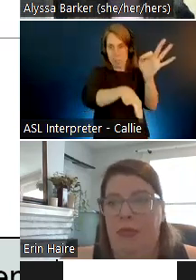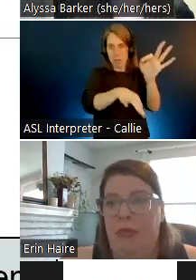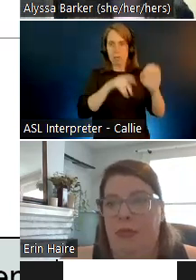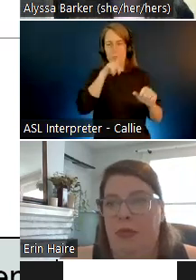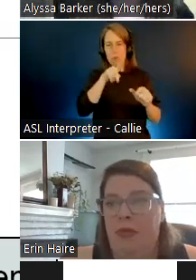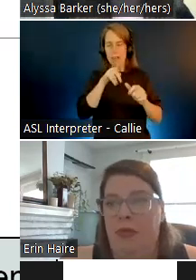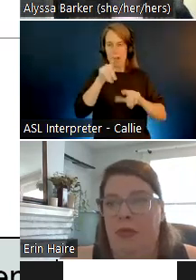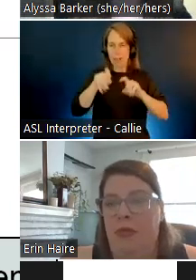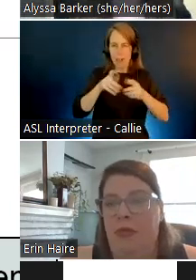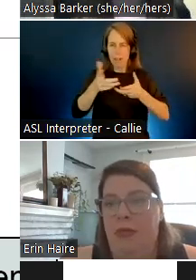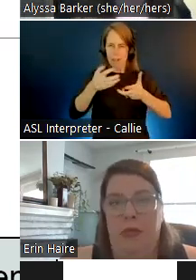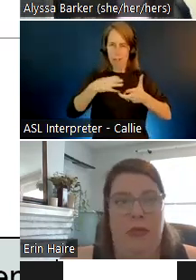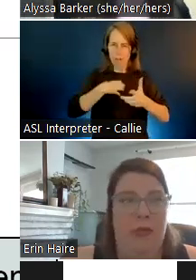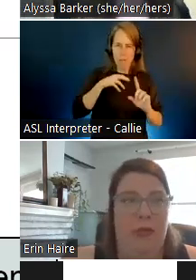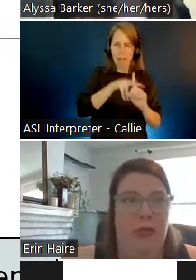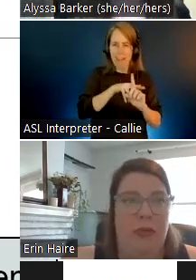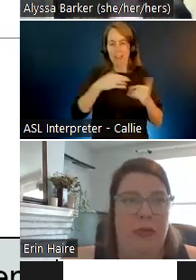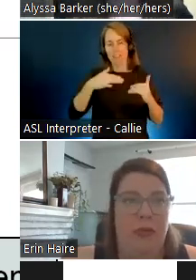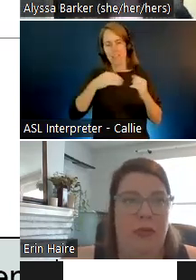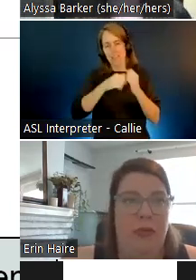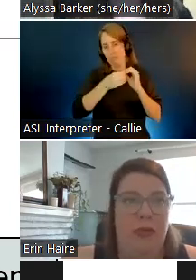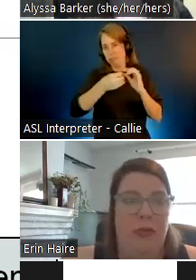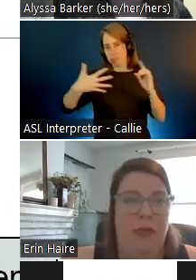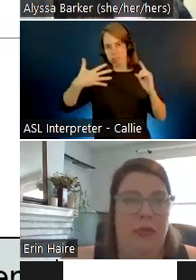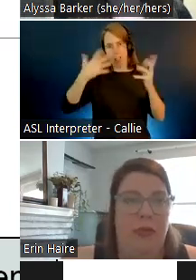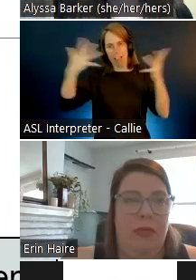when you file a complaint we'll throw a lot more information at you but this is